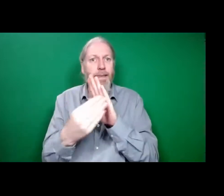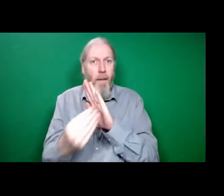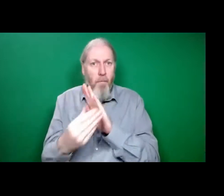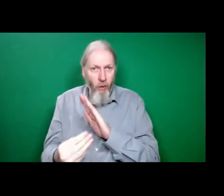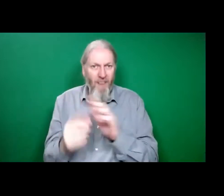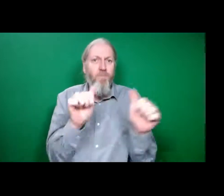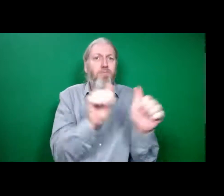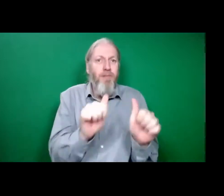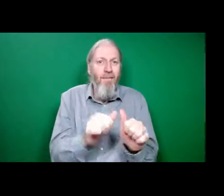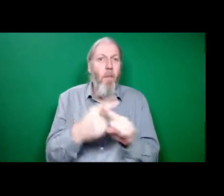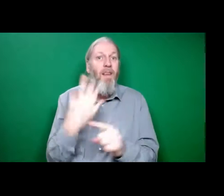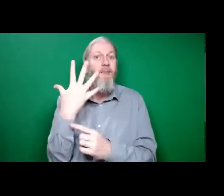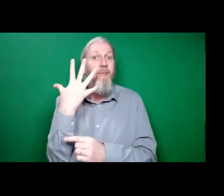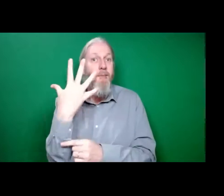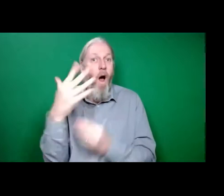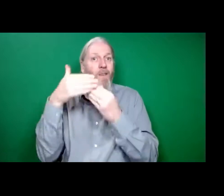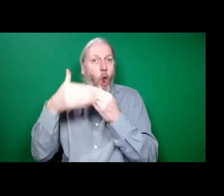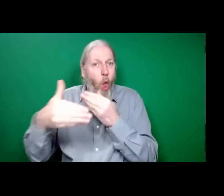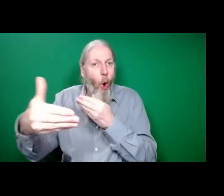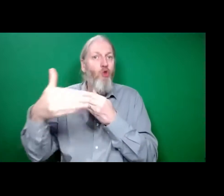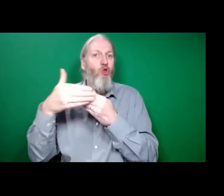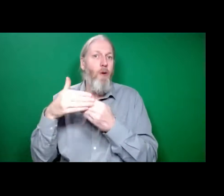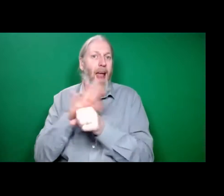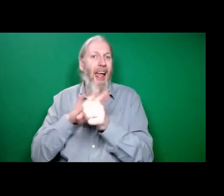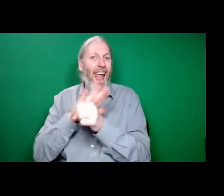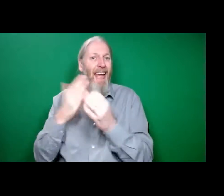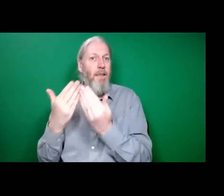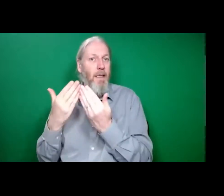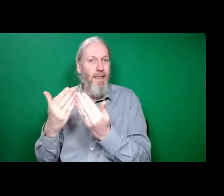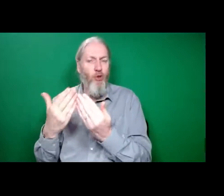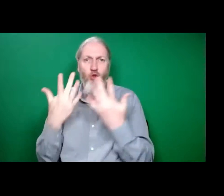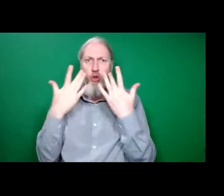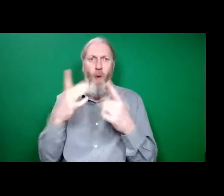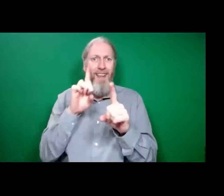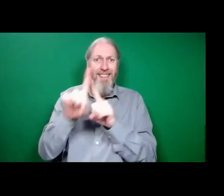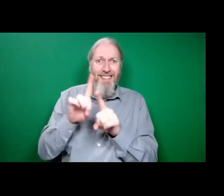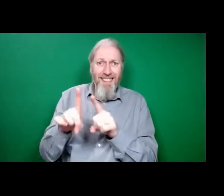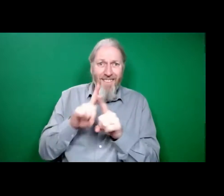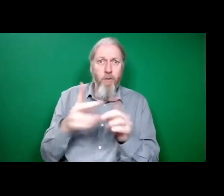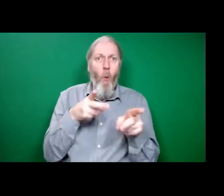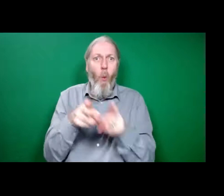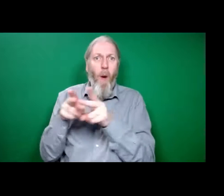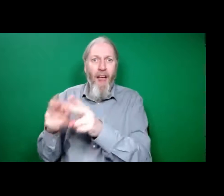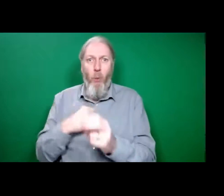experienced over the past two years and the changes in the way people are engaging with retail offerings.